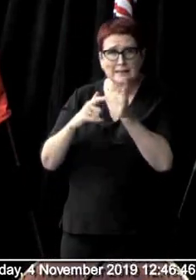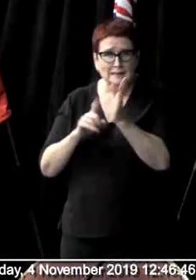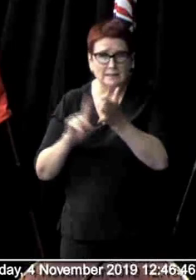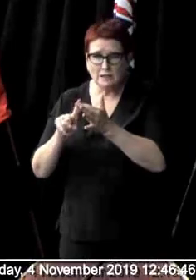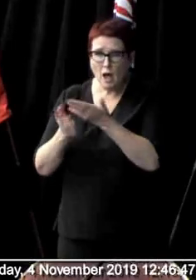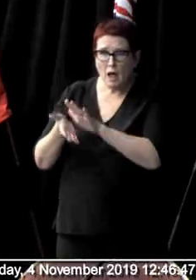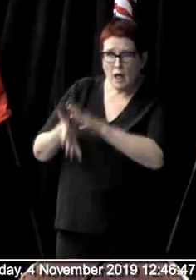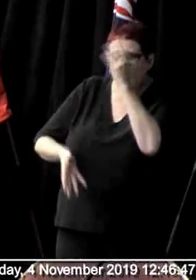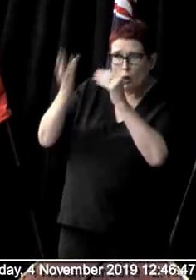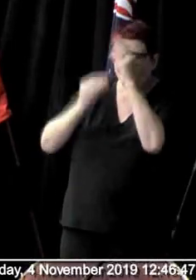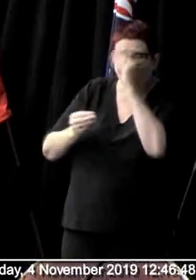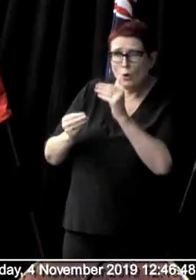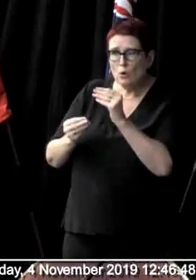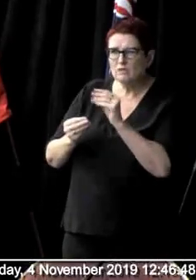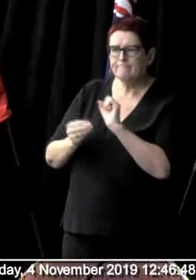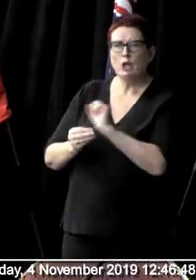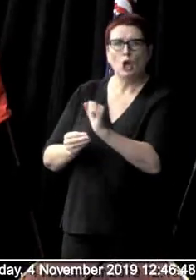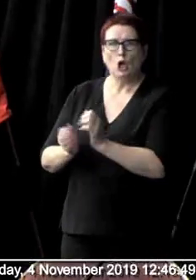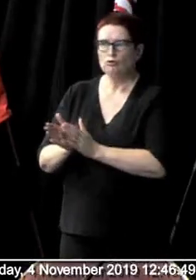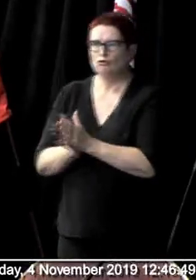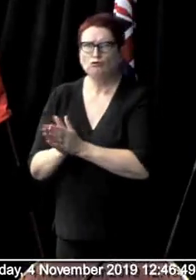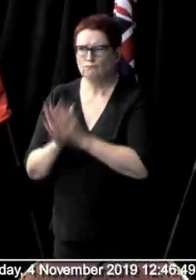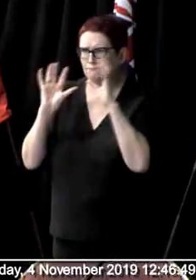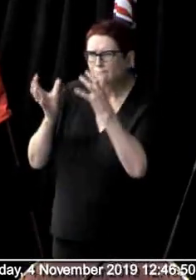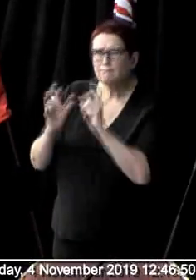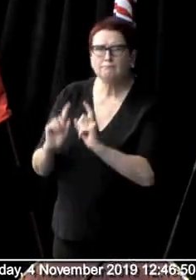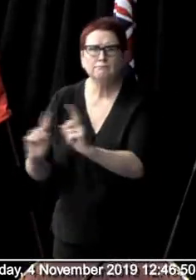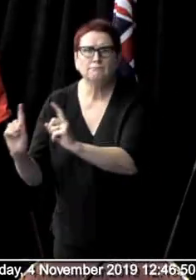what – what motivates her to learn, and